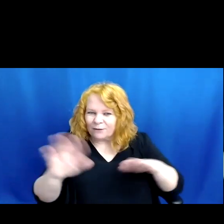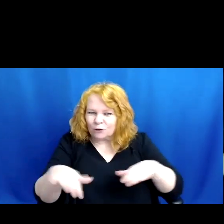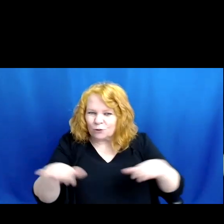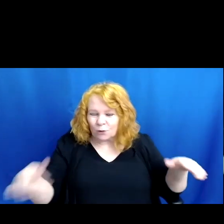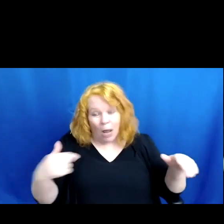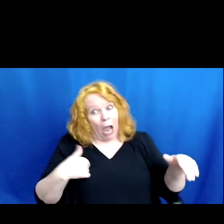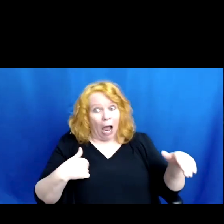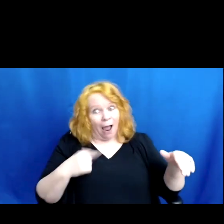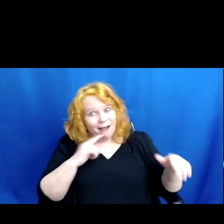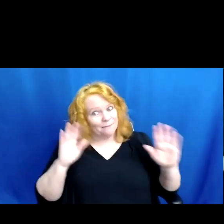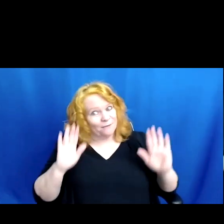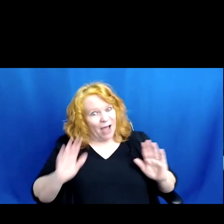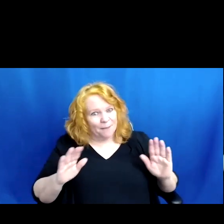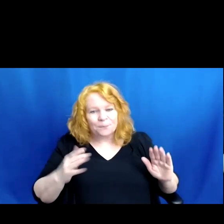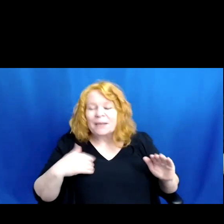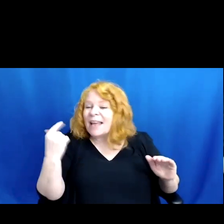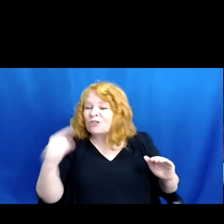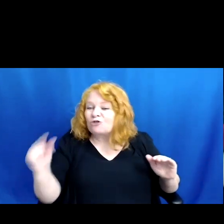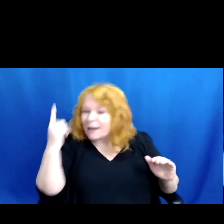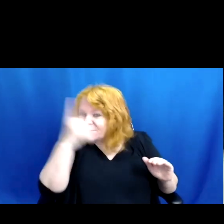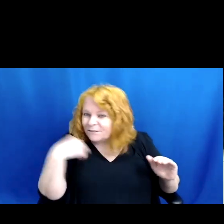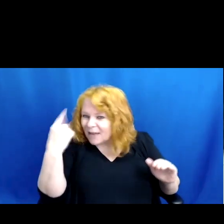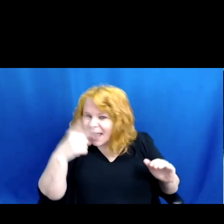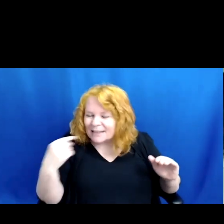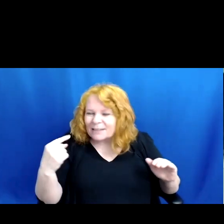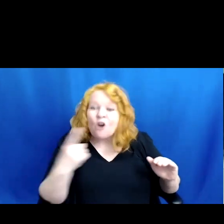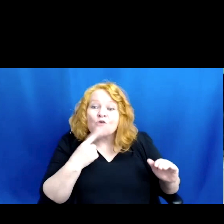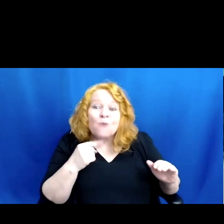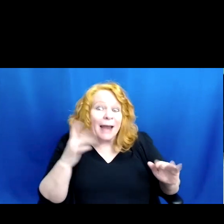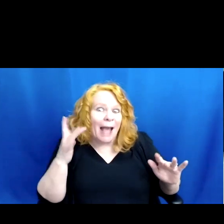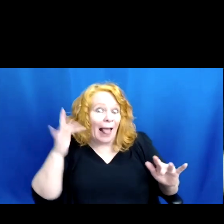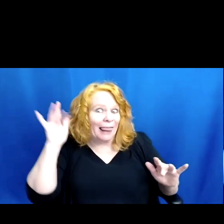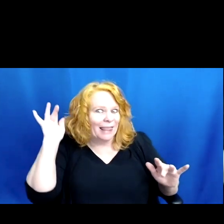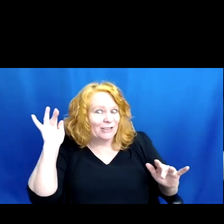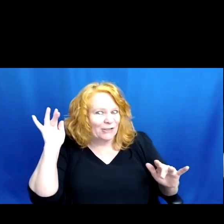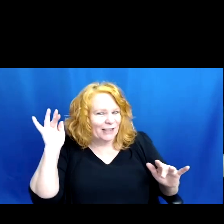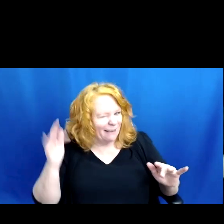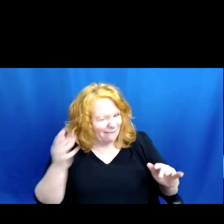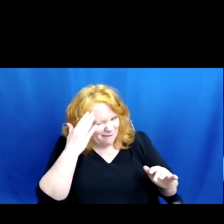He’s got a green face, he’s got a little red glittery. We like a bit of glitter on the show.